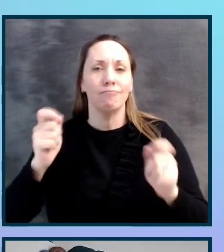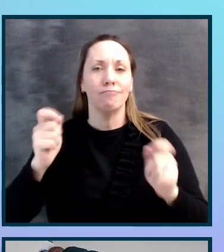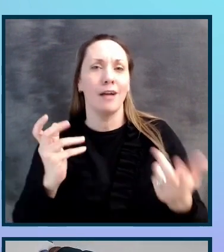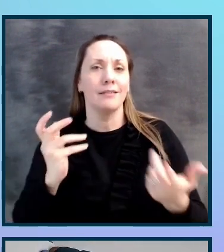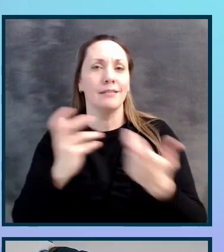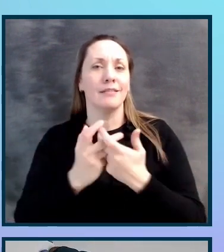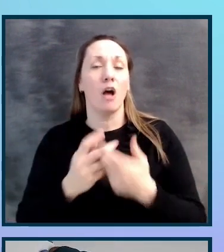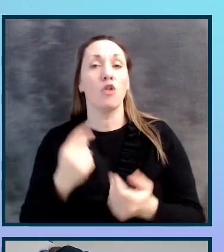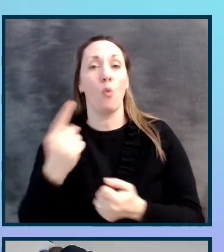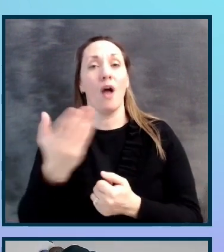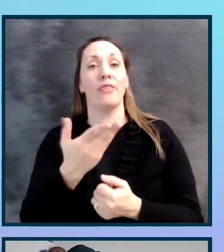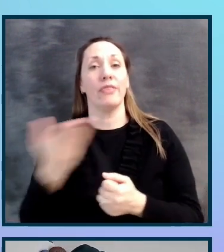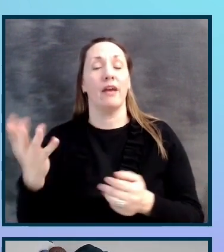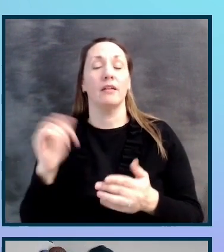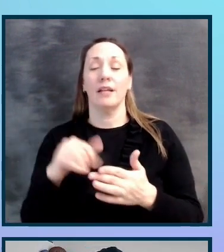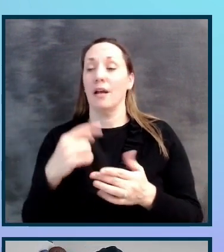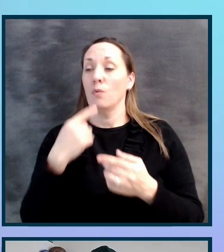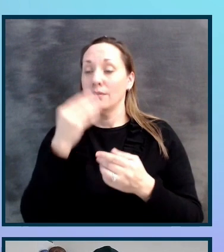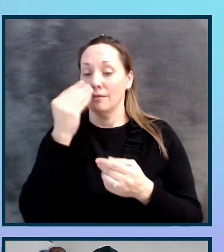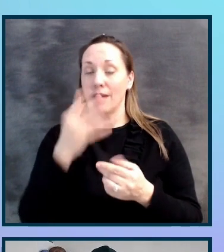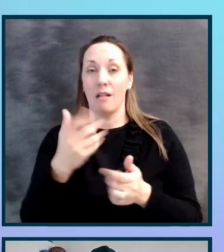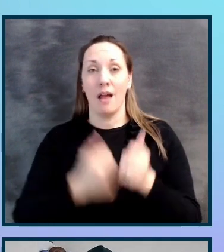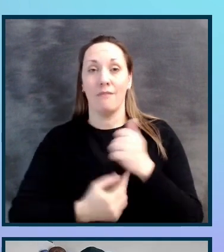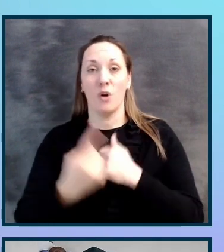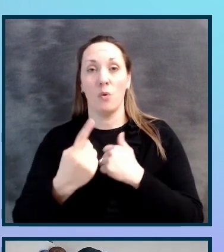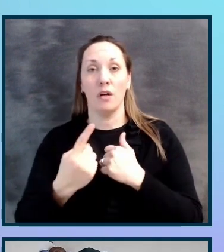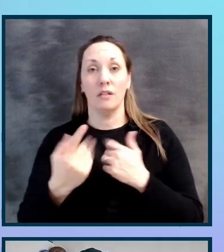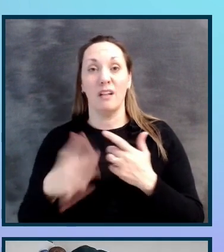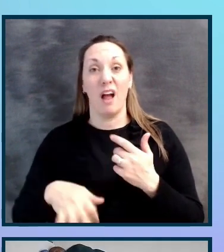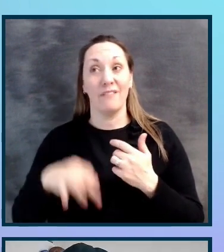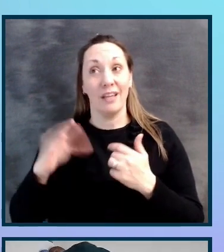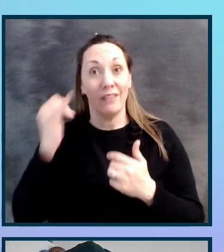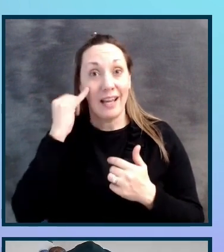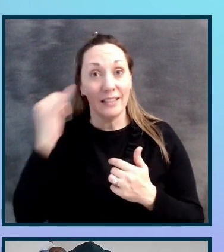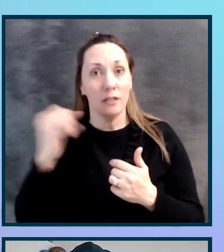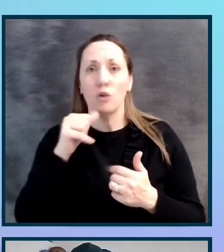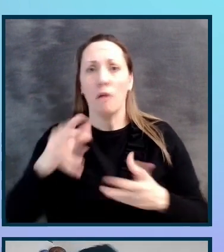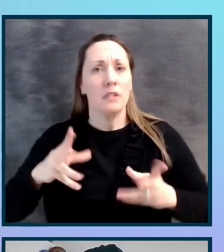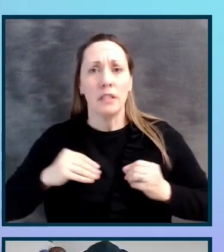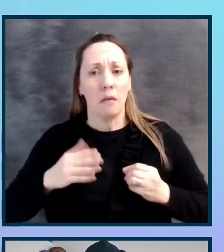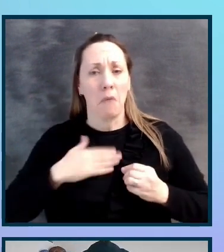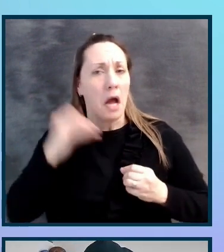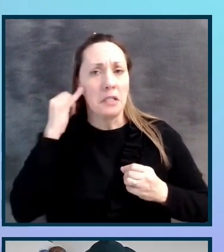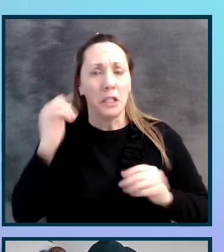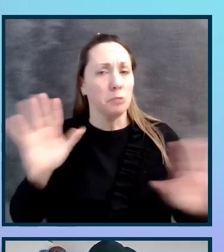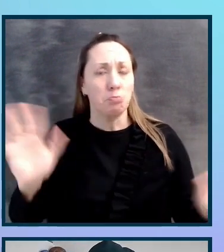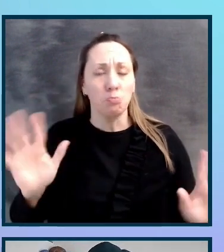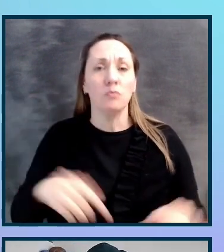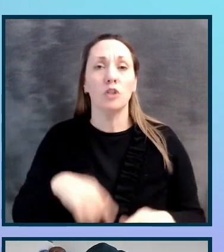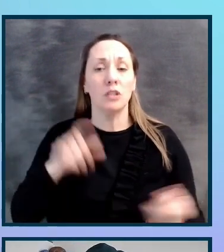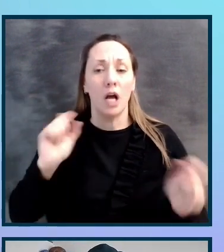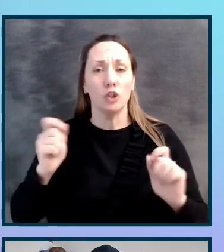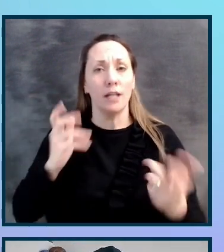The one thing that I would say to everybody on here, I've given ideas on here. You don't have to dig those ideas verbatim to adjust them to what you're gonna do, right?